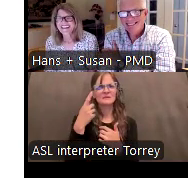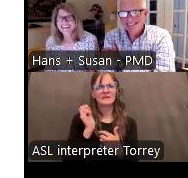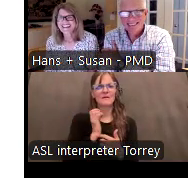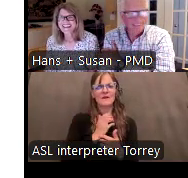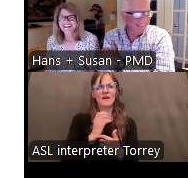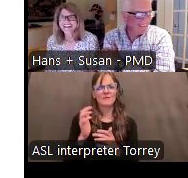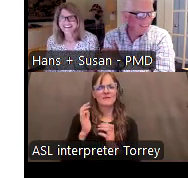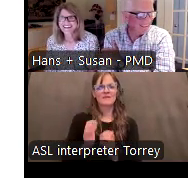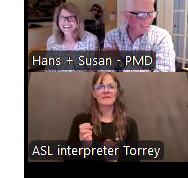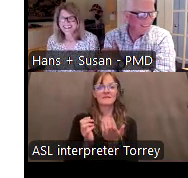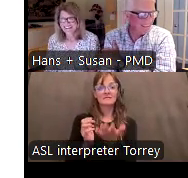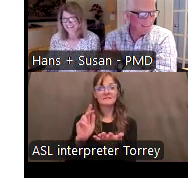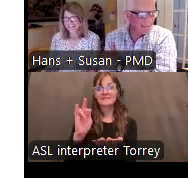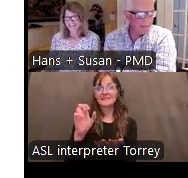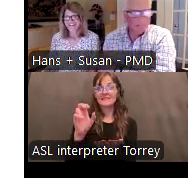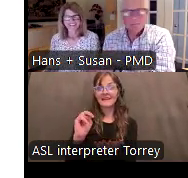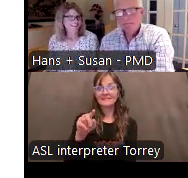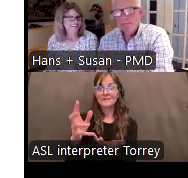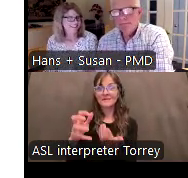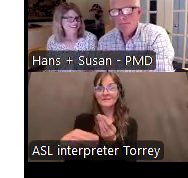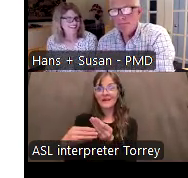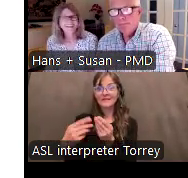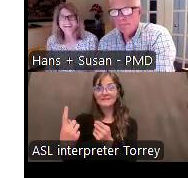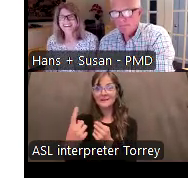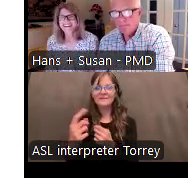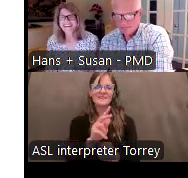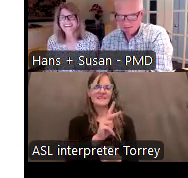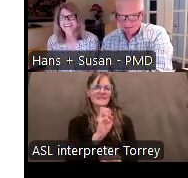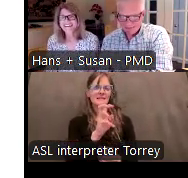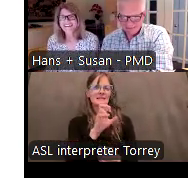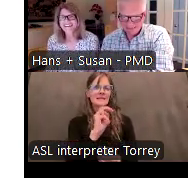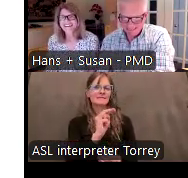Yeah, you know, one of the things with what we were finding, we had a lot of little mini launches